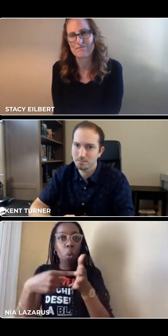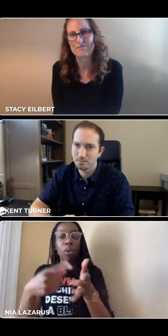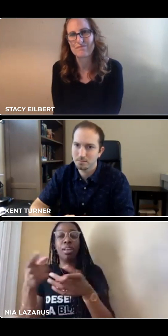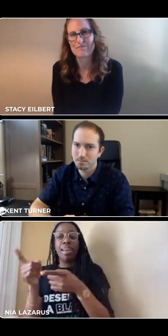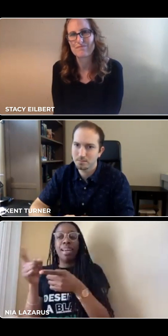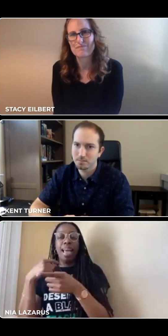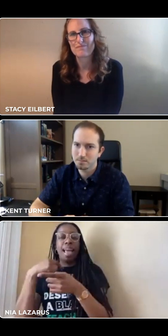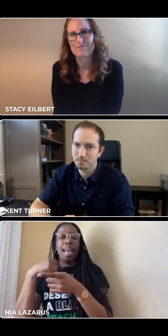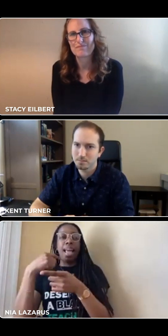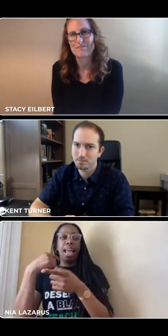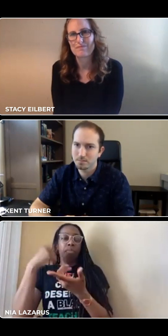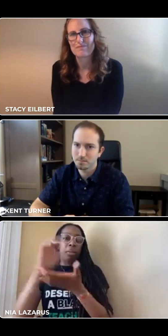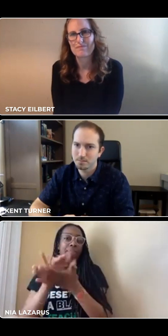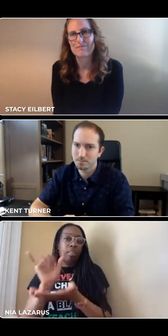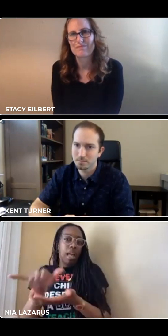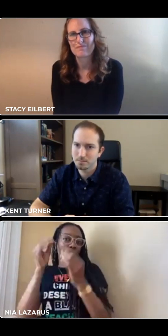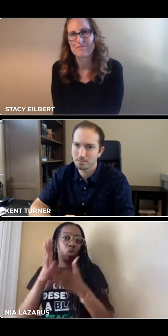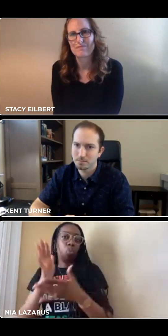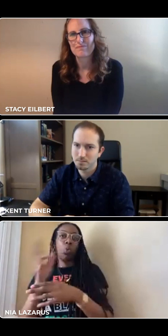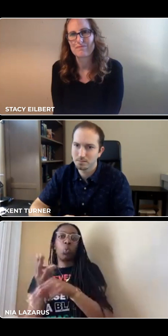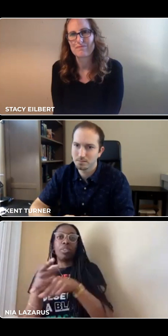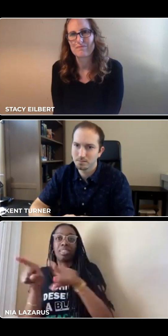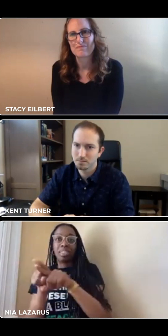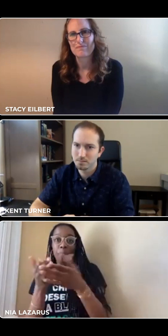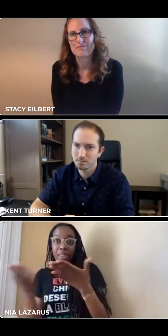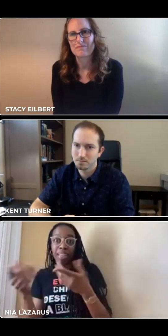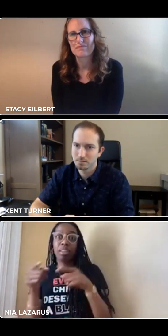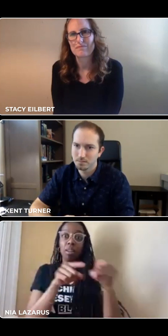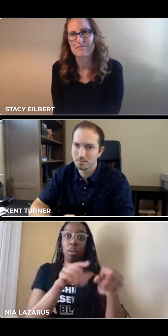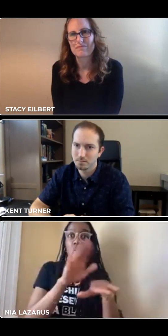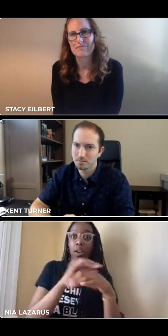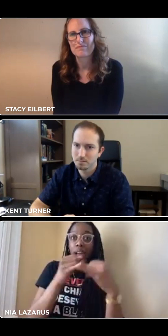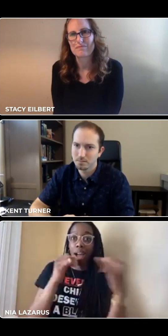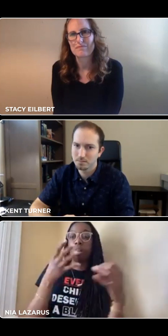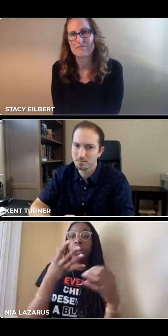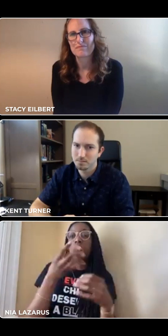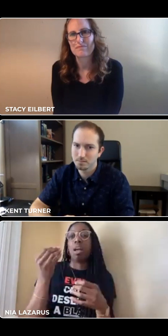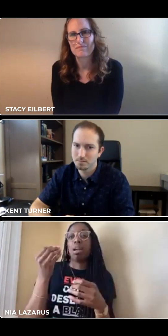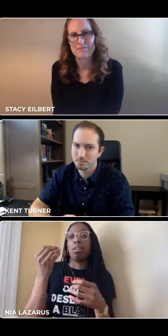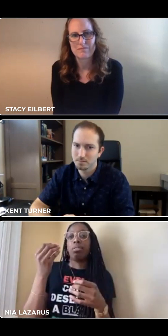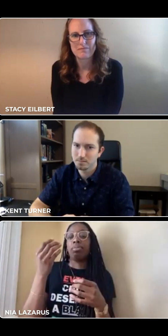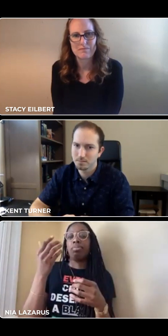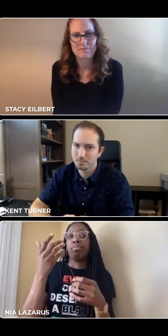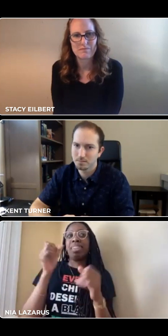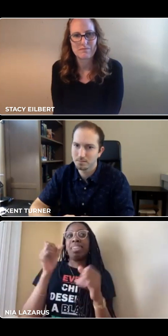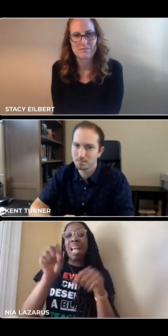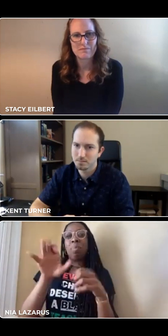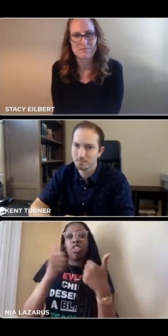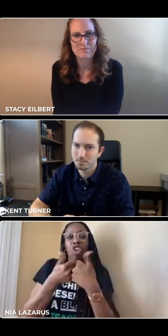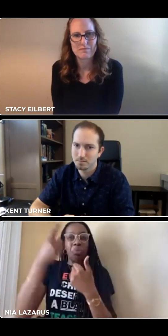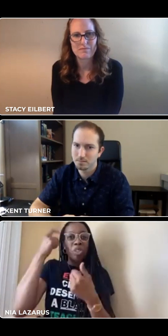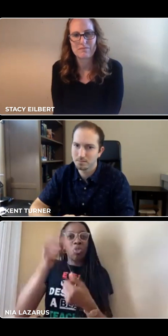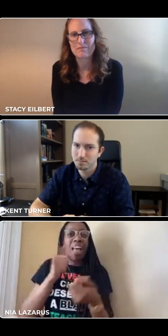for added visuals, and I believe that the teachers can use something similar online.